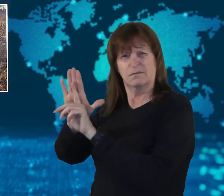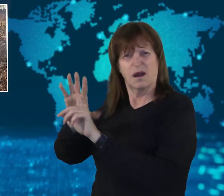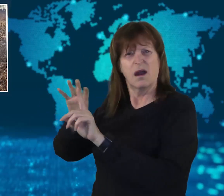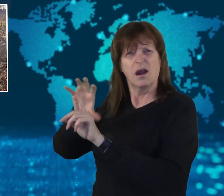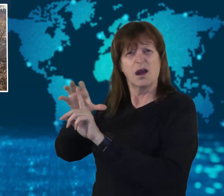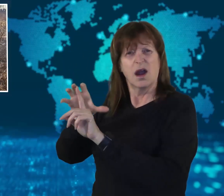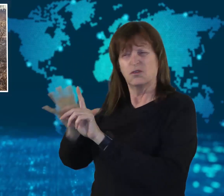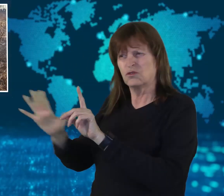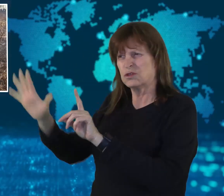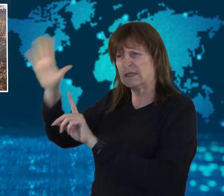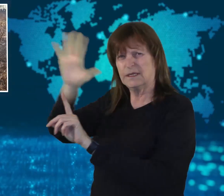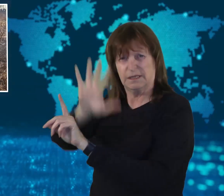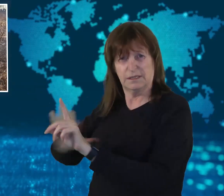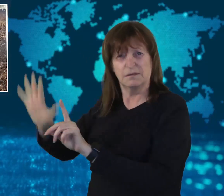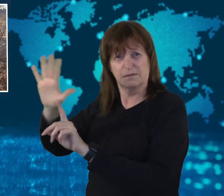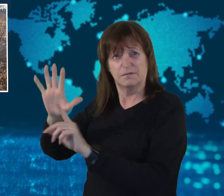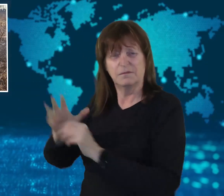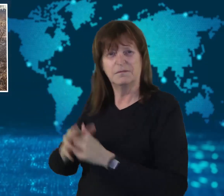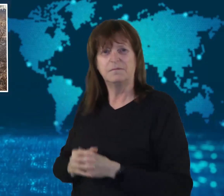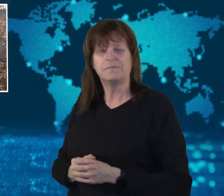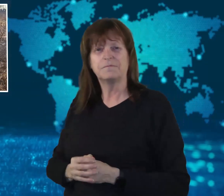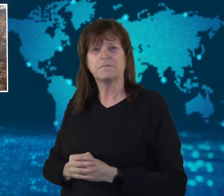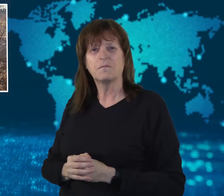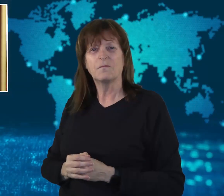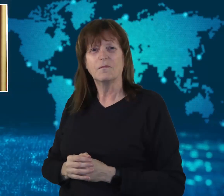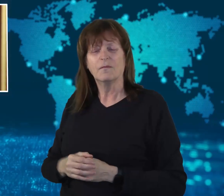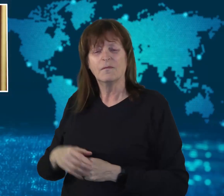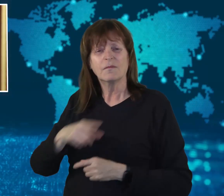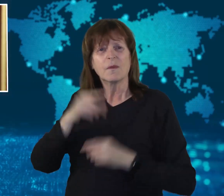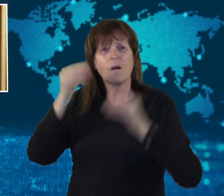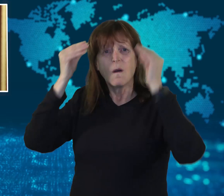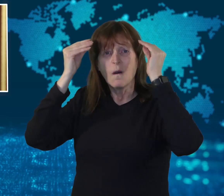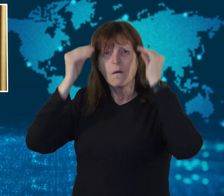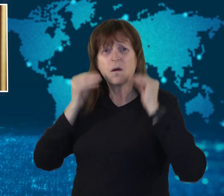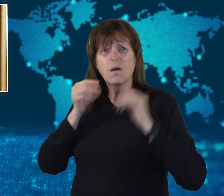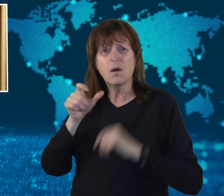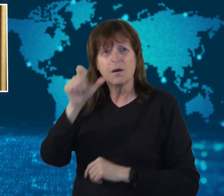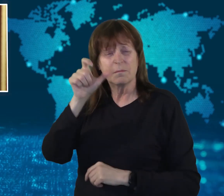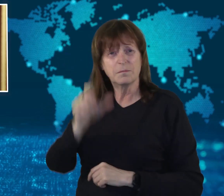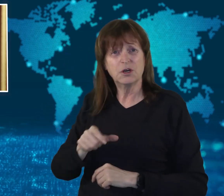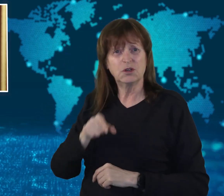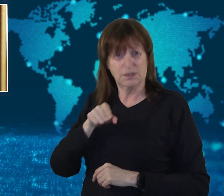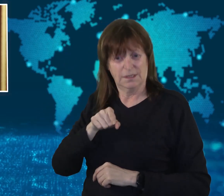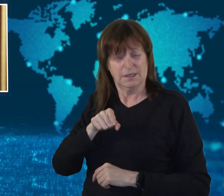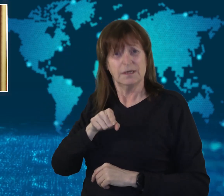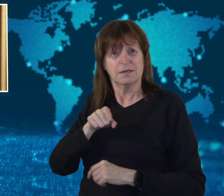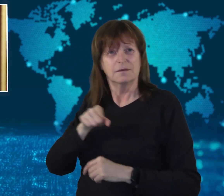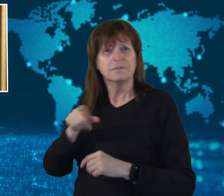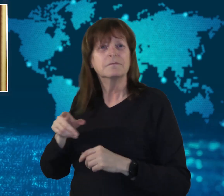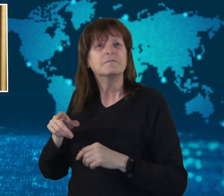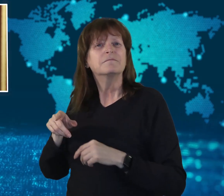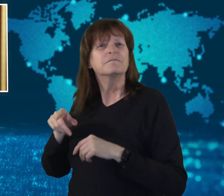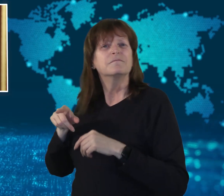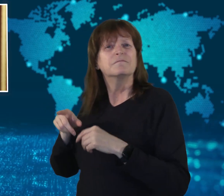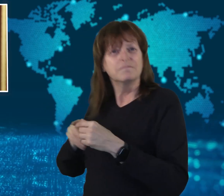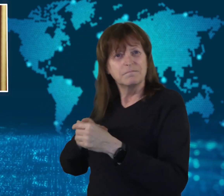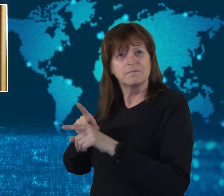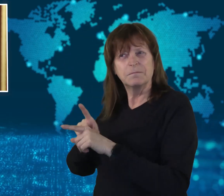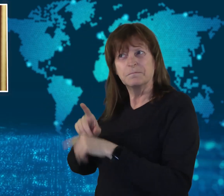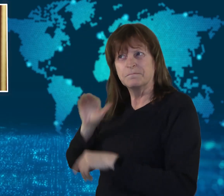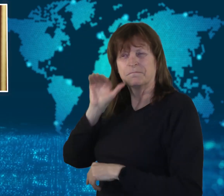Prosecutors in Kara-Murza's case sought the longest possible sentence of 25 years.